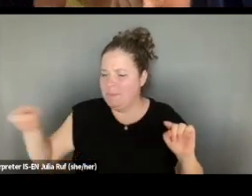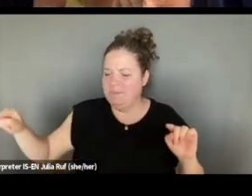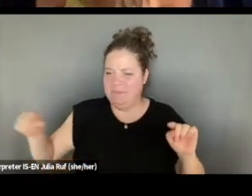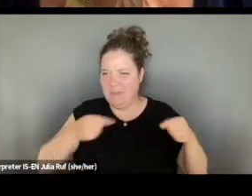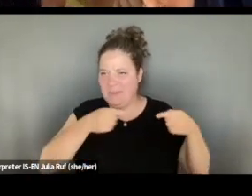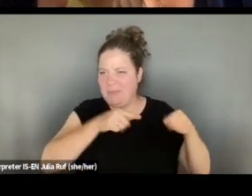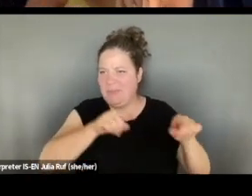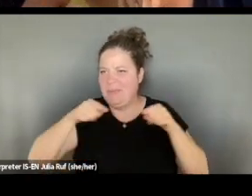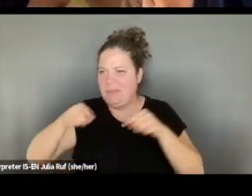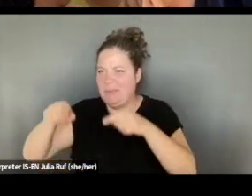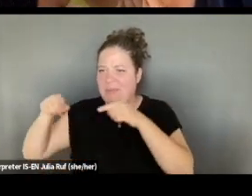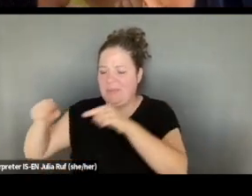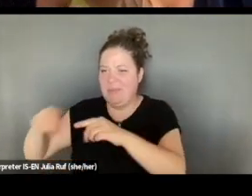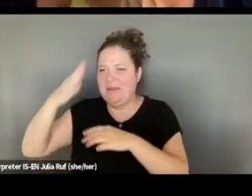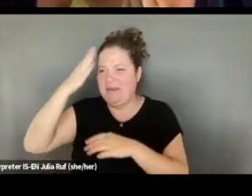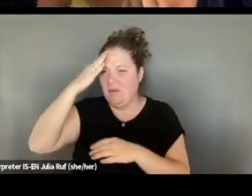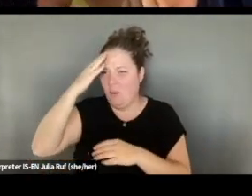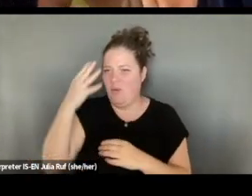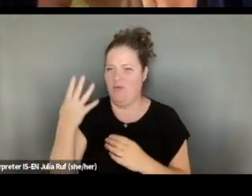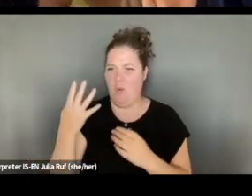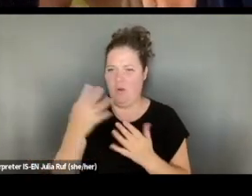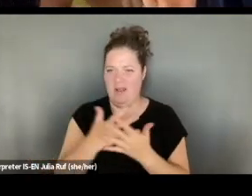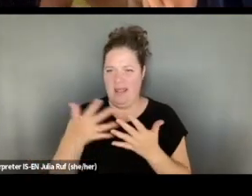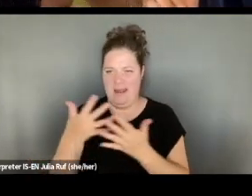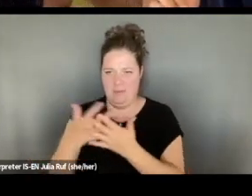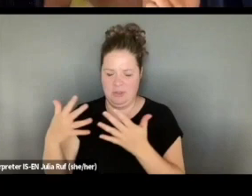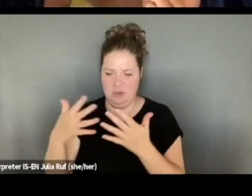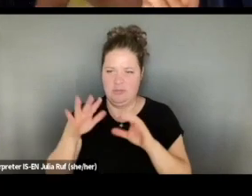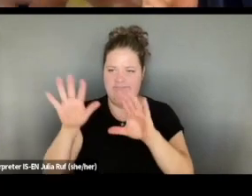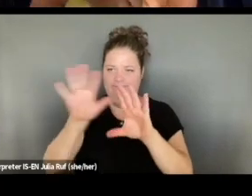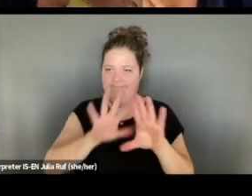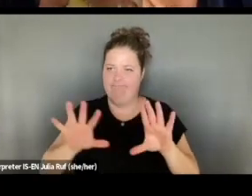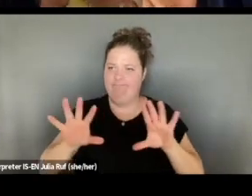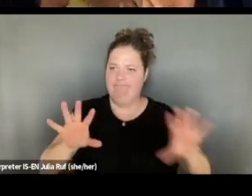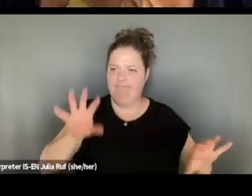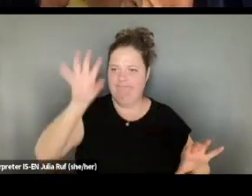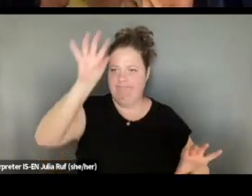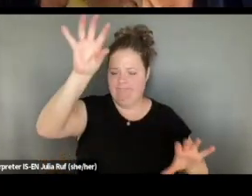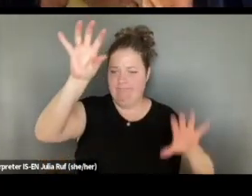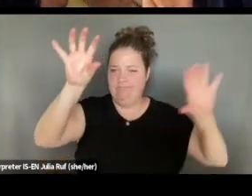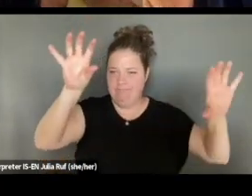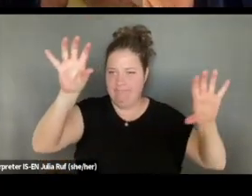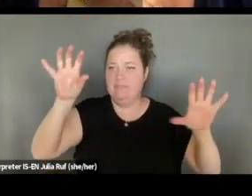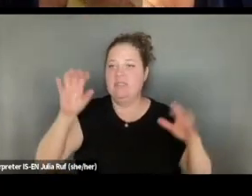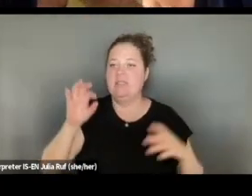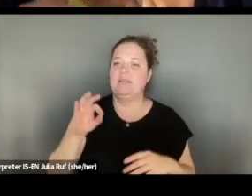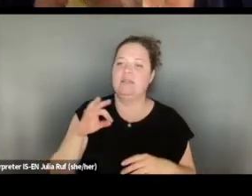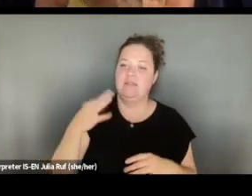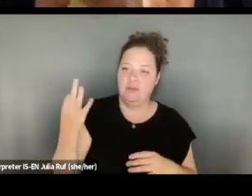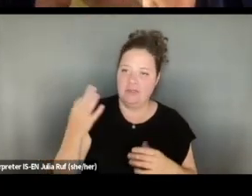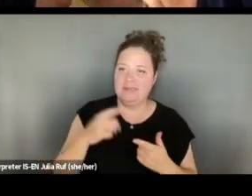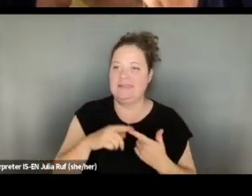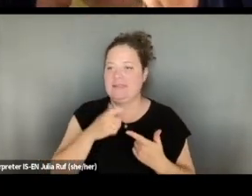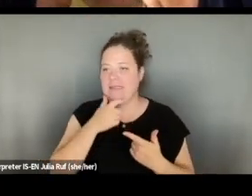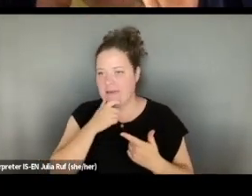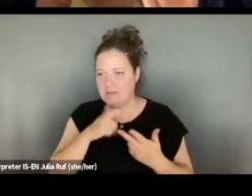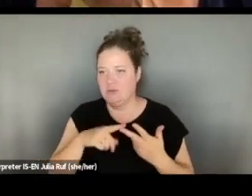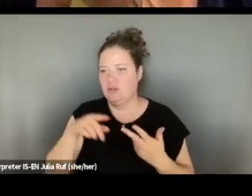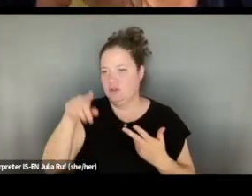in the four different language areas that we cover in the project, and then we need to collect all that feedback that we get and make sure that we